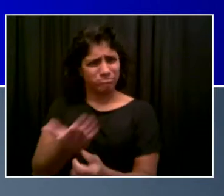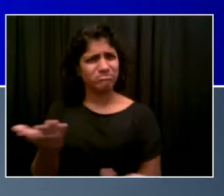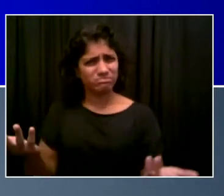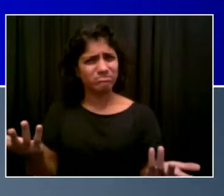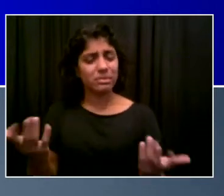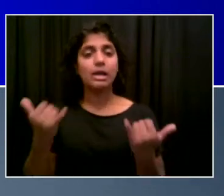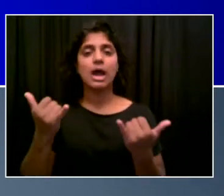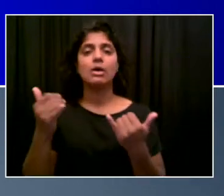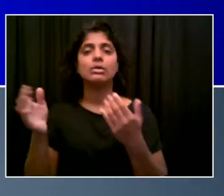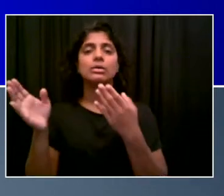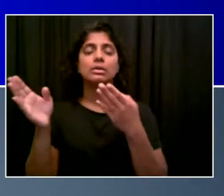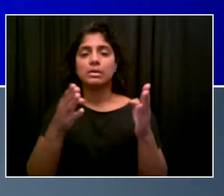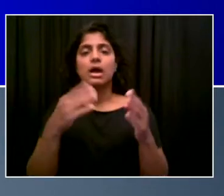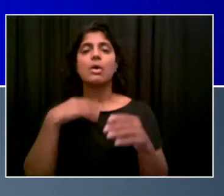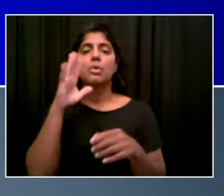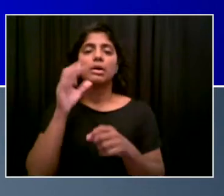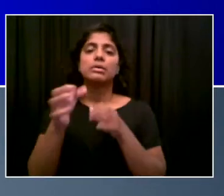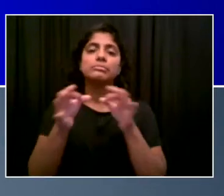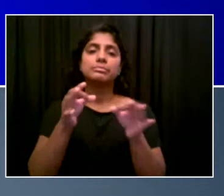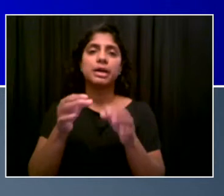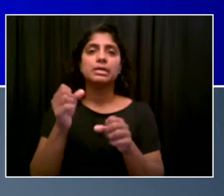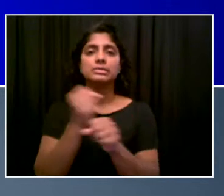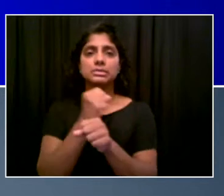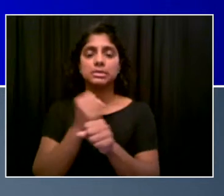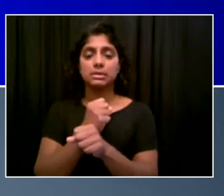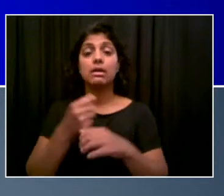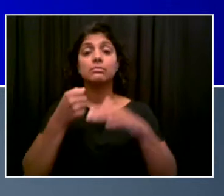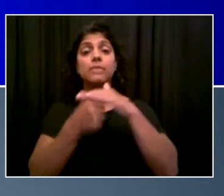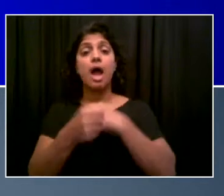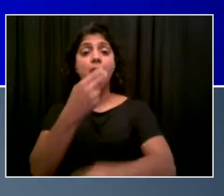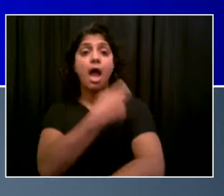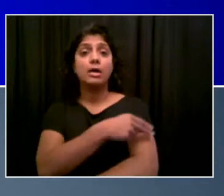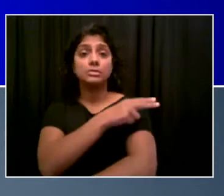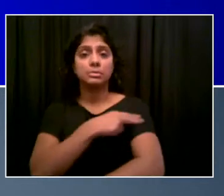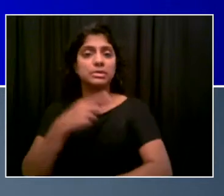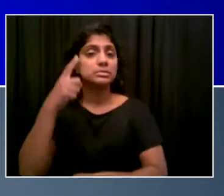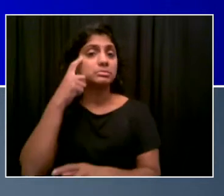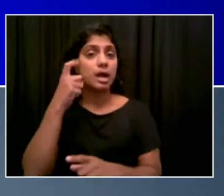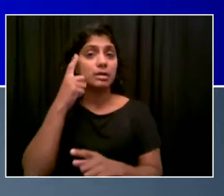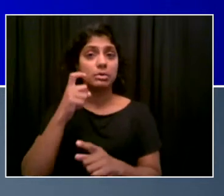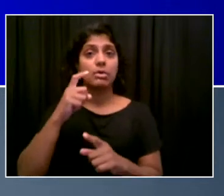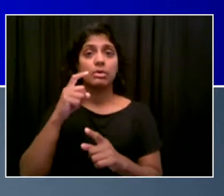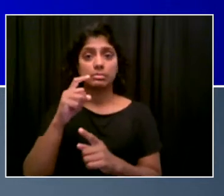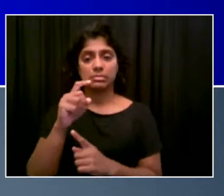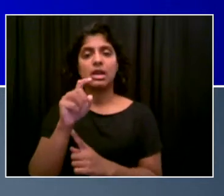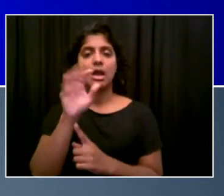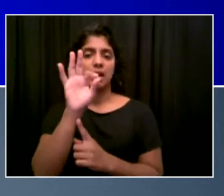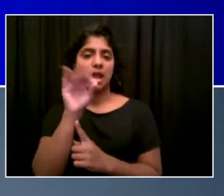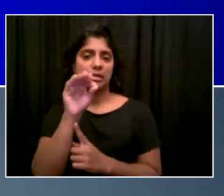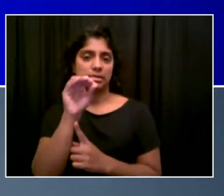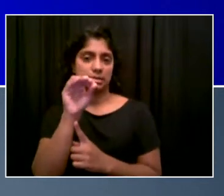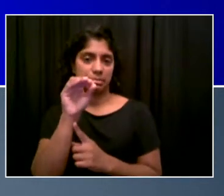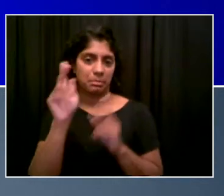HAVE TO KEEP BUILDING THAT. BUT WE ARE WATCHING THIS CAREFULLY. HERE IS TODAY'S INDICATORS . DAILY NUMBER PEOPLE ADMITTED